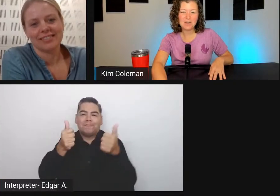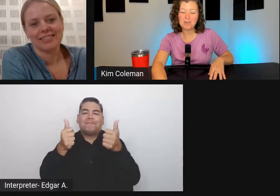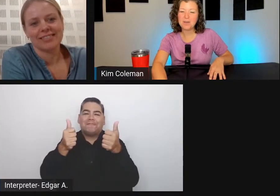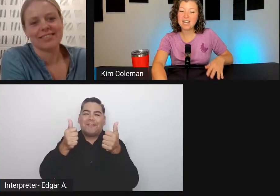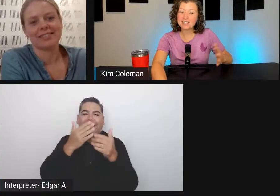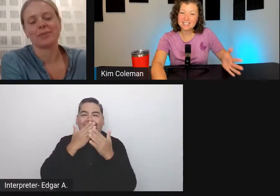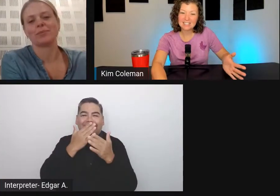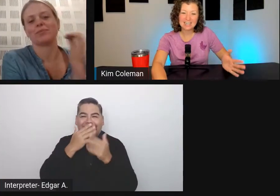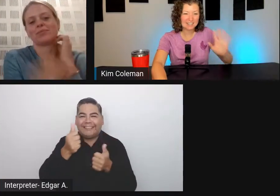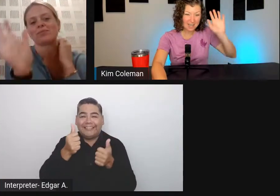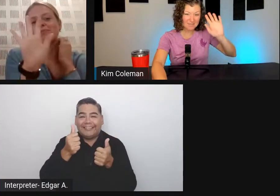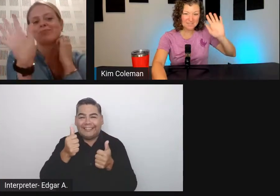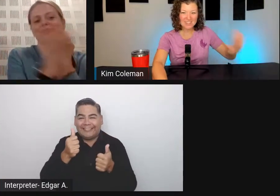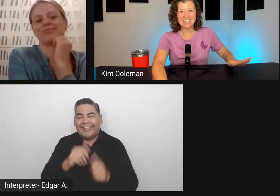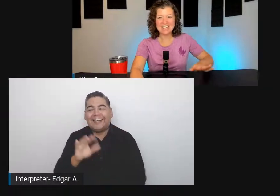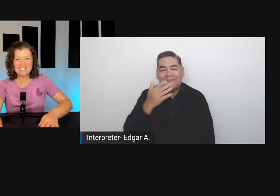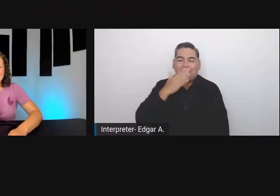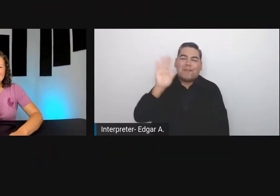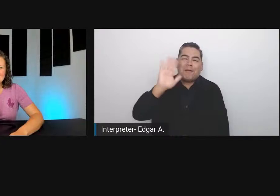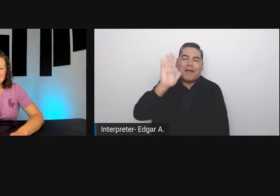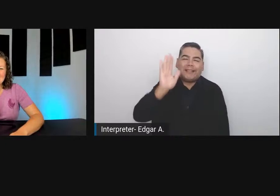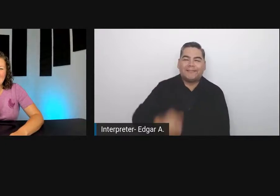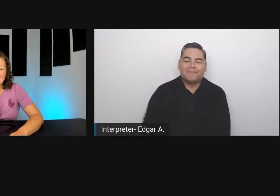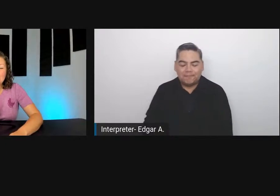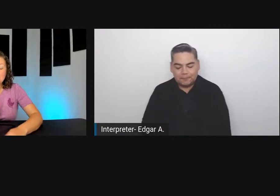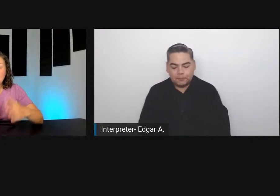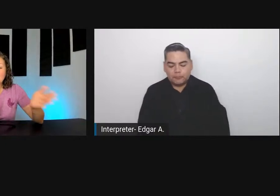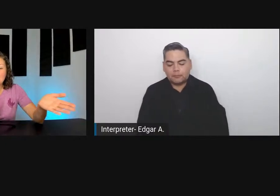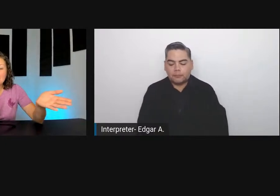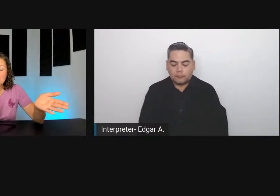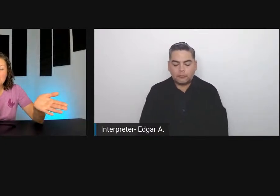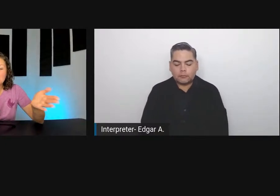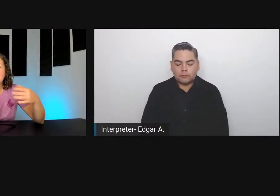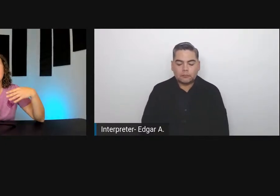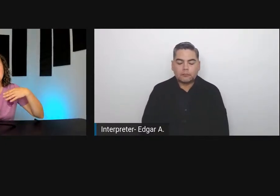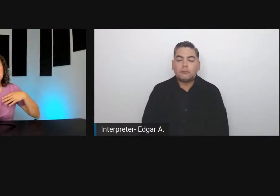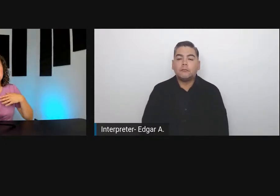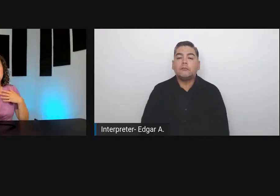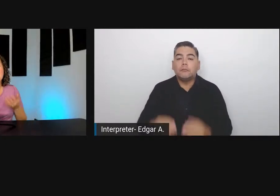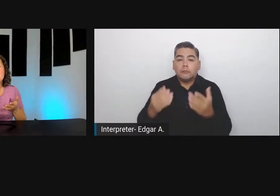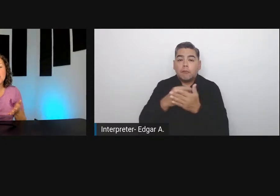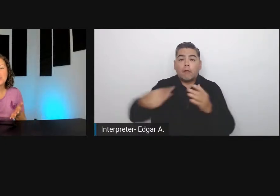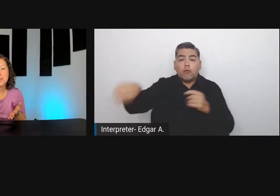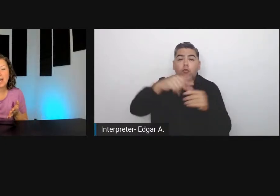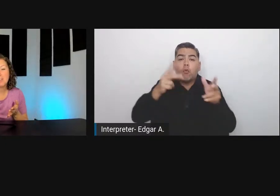sorry I pronounce your name incorrectly in the beginning. A great presentation and we all check out your website